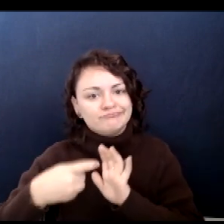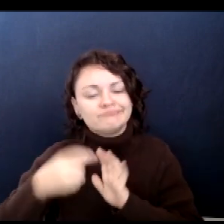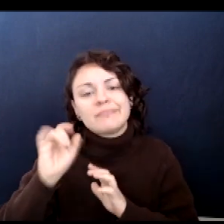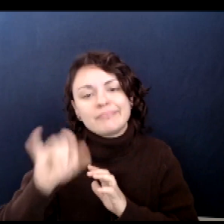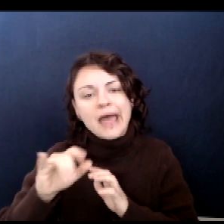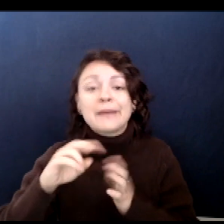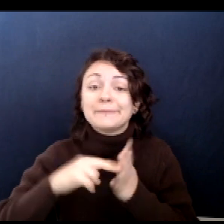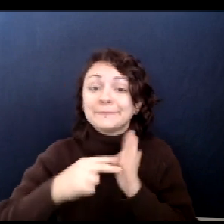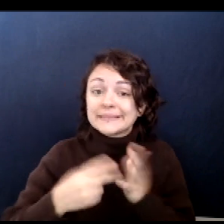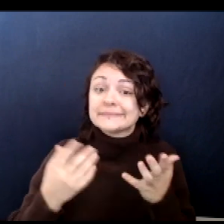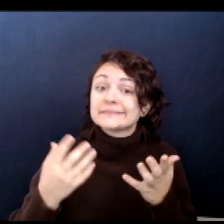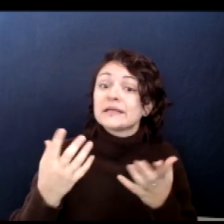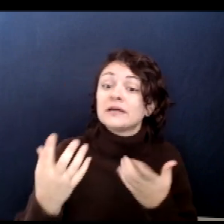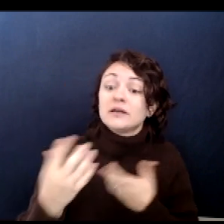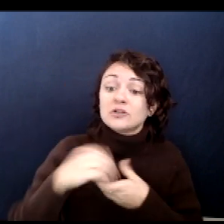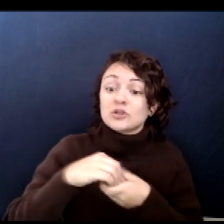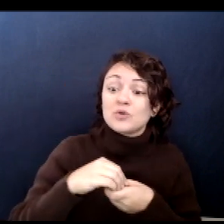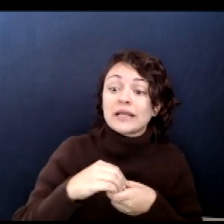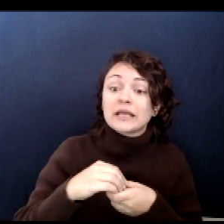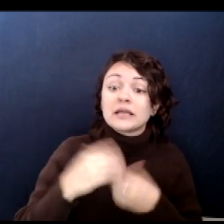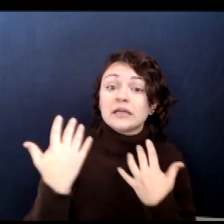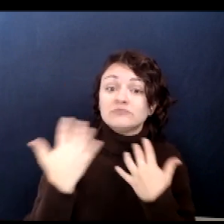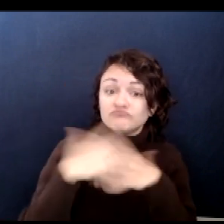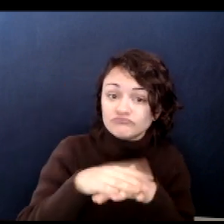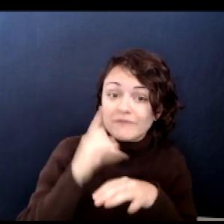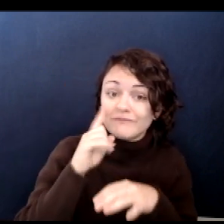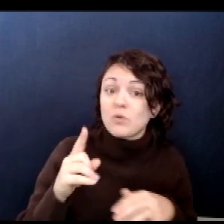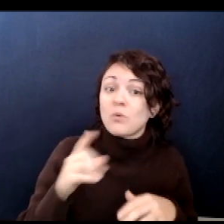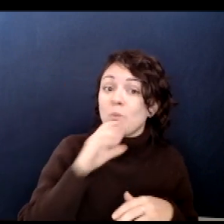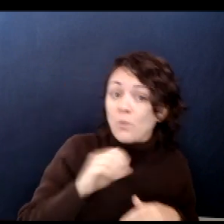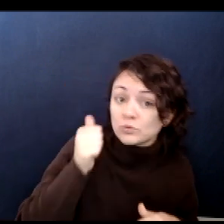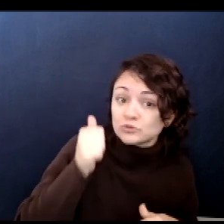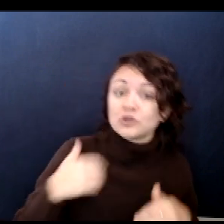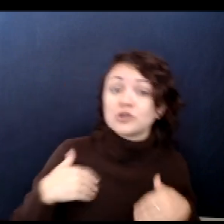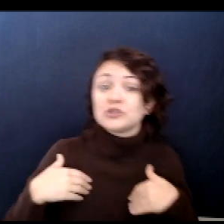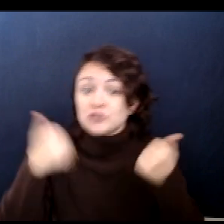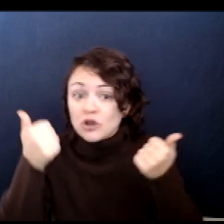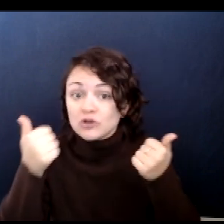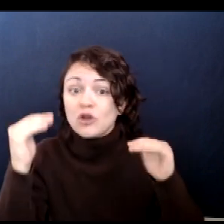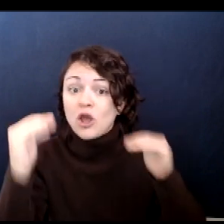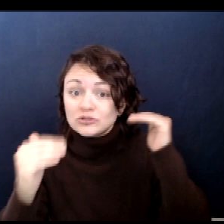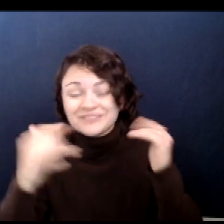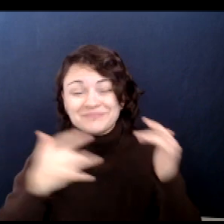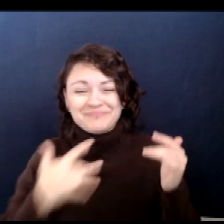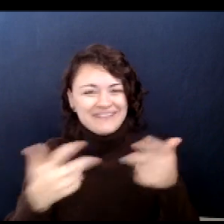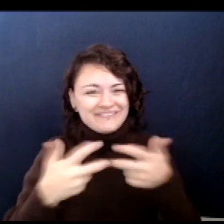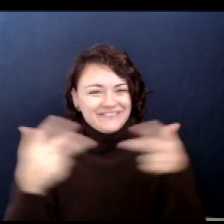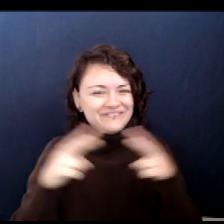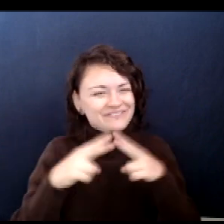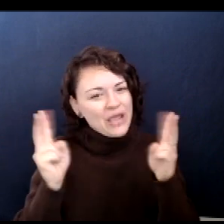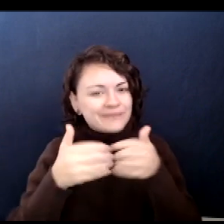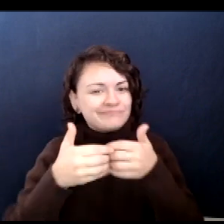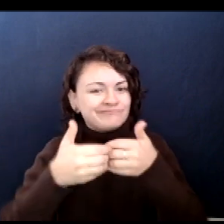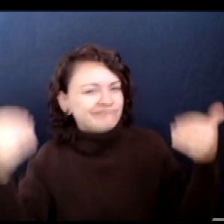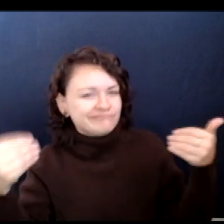for integration for older and younger adults, which often are so segregated. Creating requirements and incentives